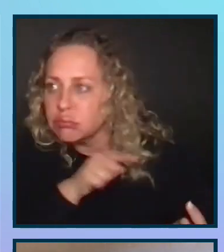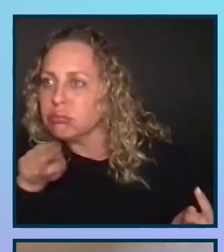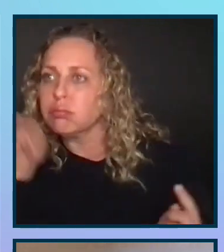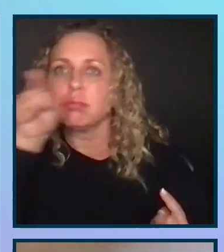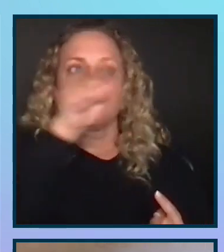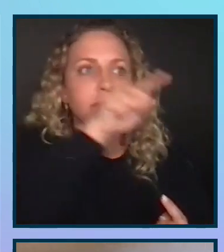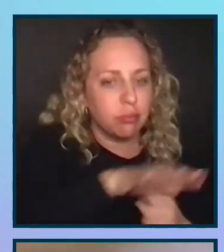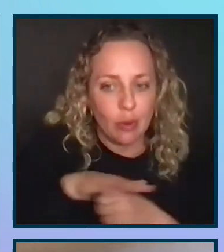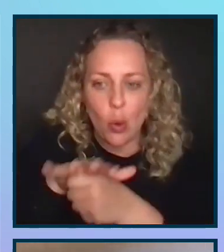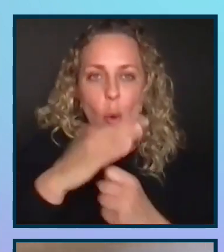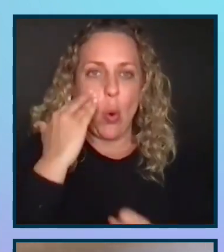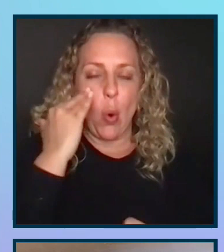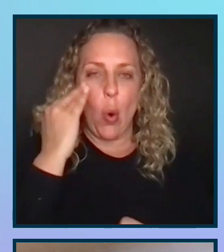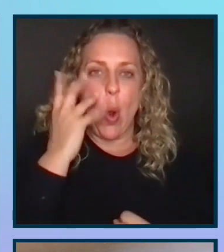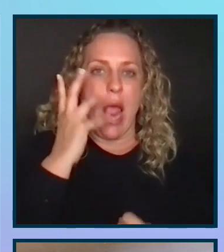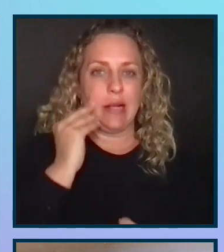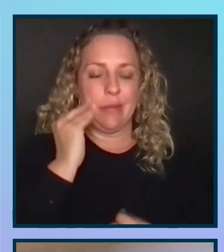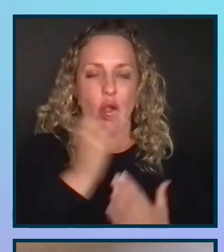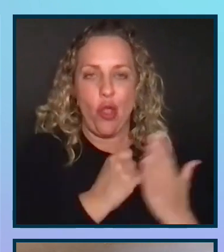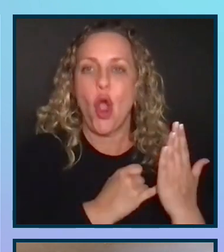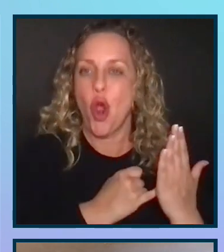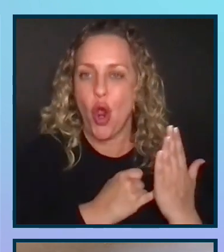and experience the art in different ways.